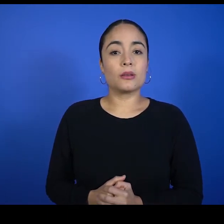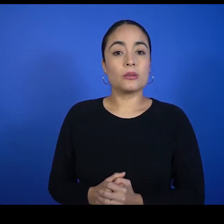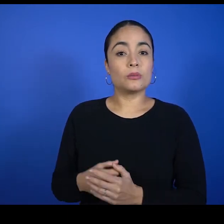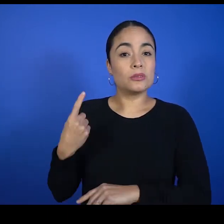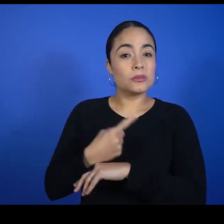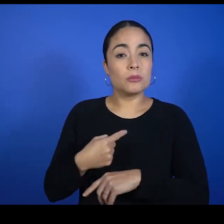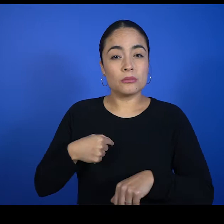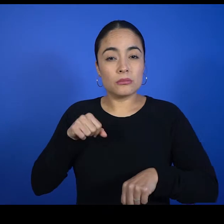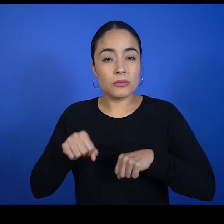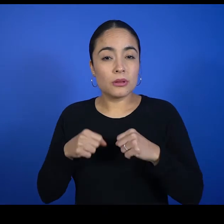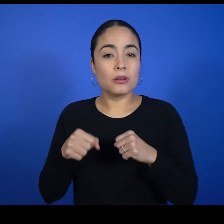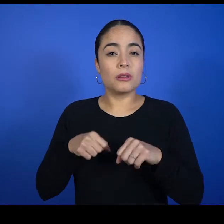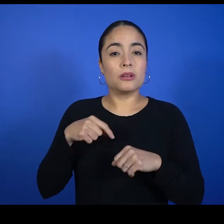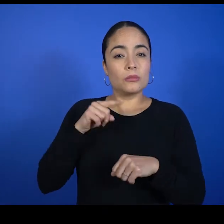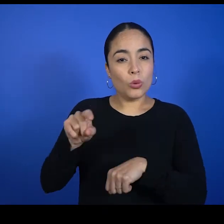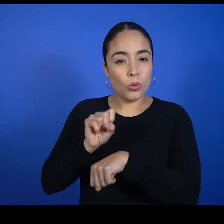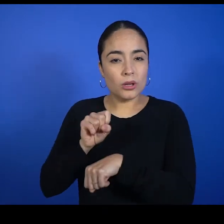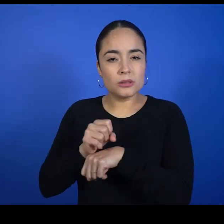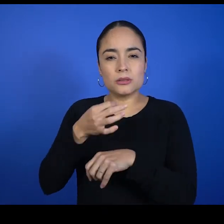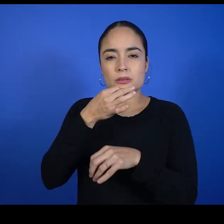I was biking to work. I was a strawberry picker on Wolfe Island.